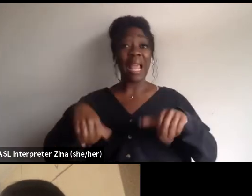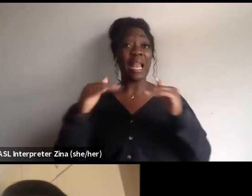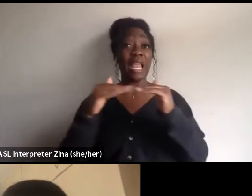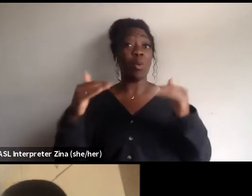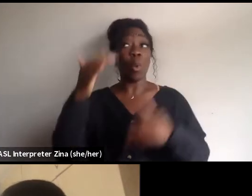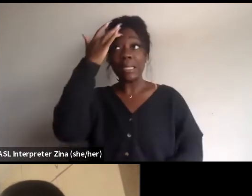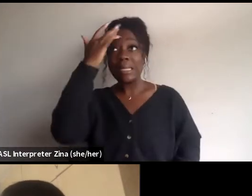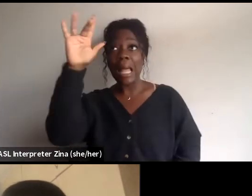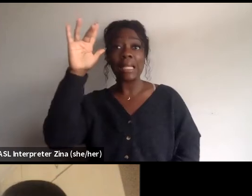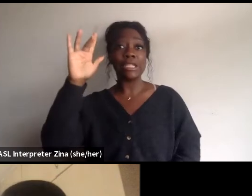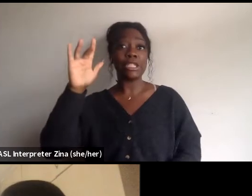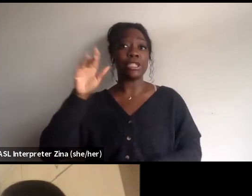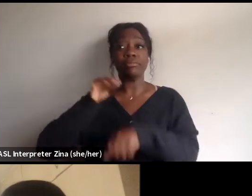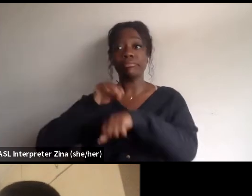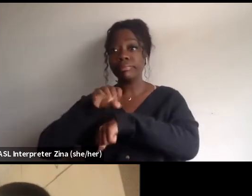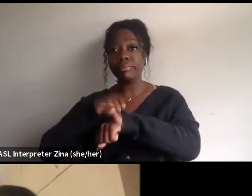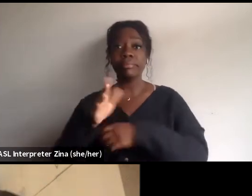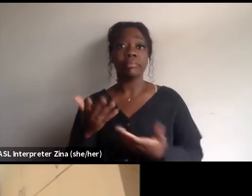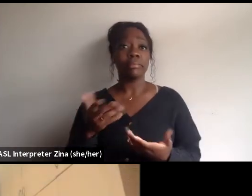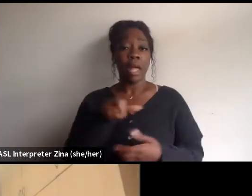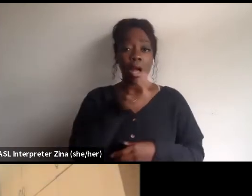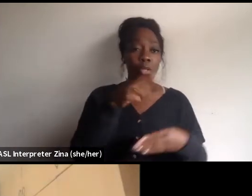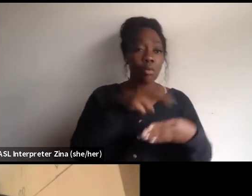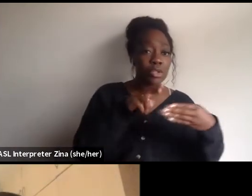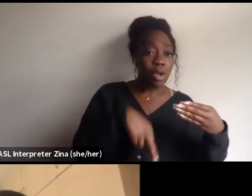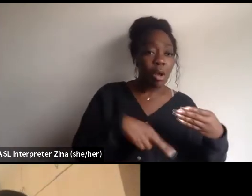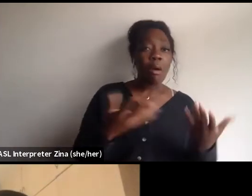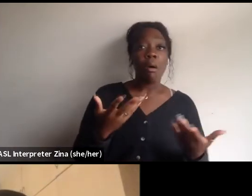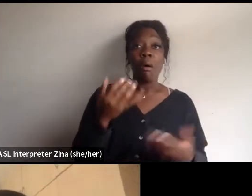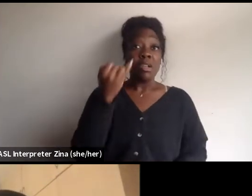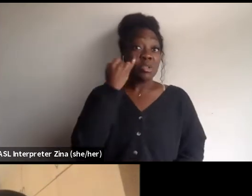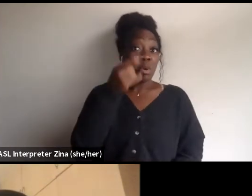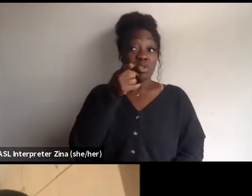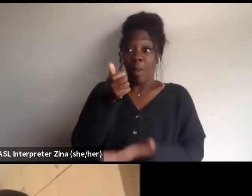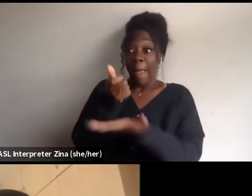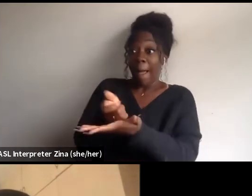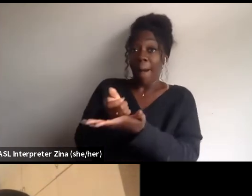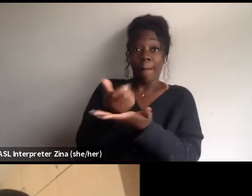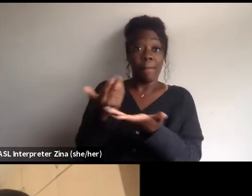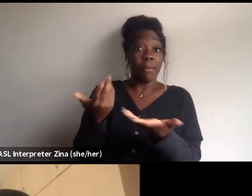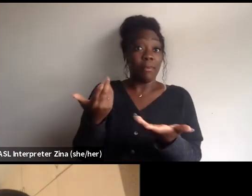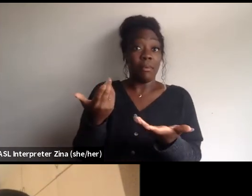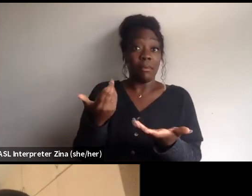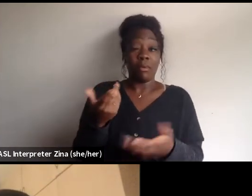payment can be if you come to my town you can stay on my sofa or whatever.